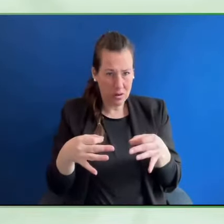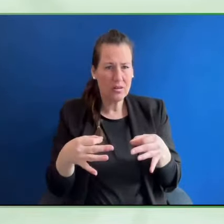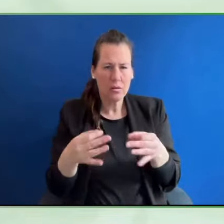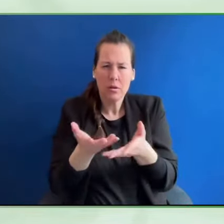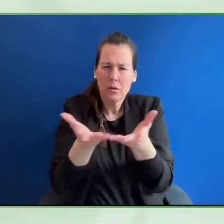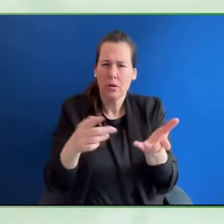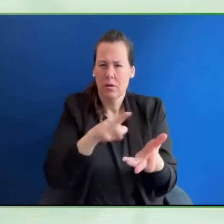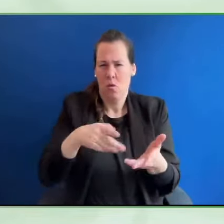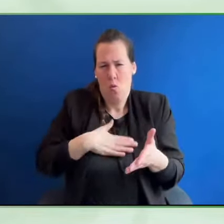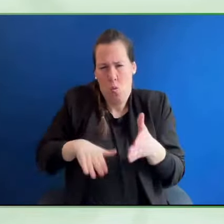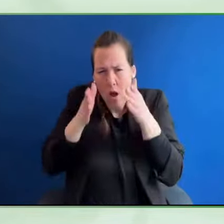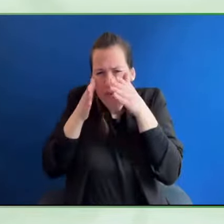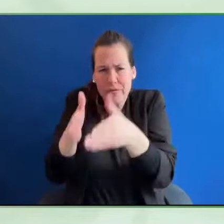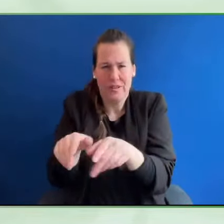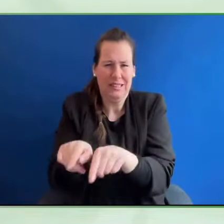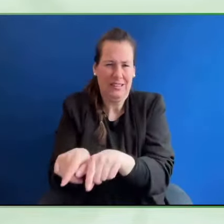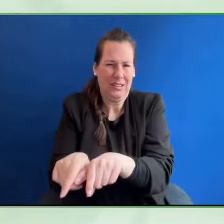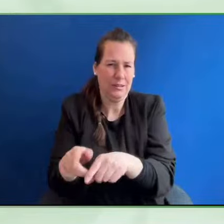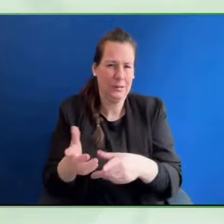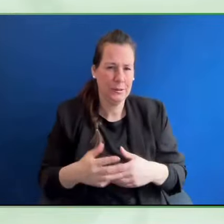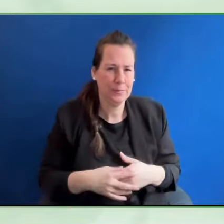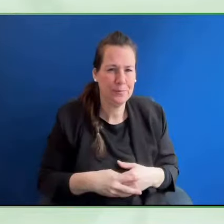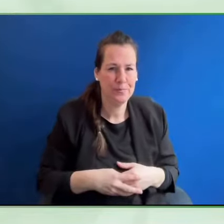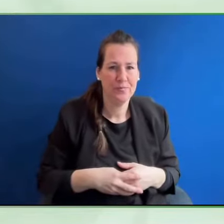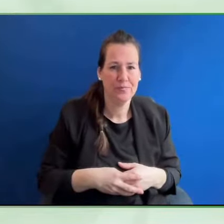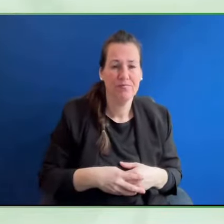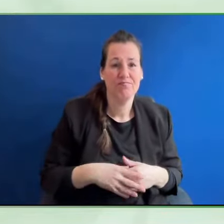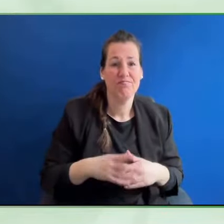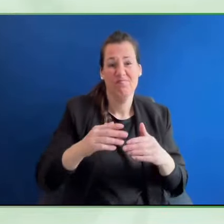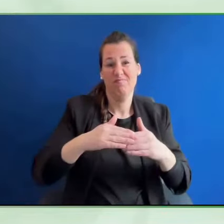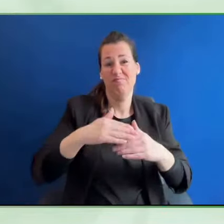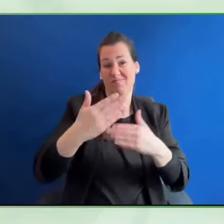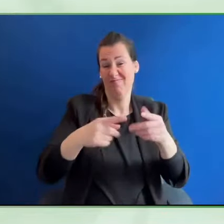There will be this cross European framework of social services later this year which we